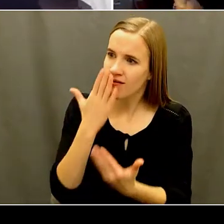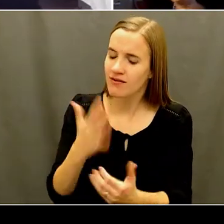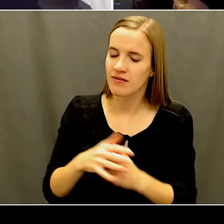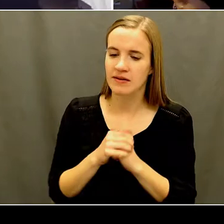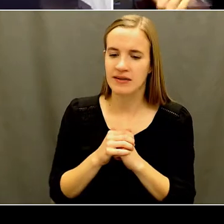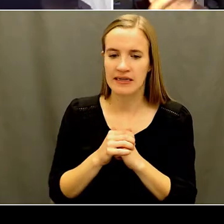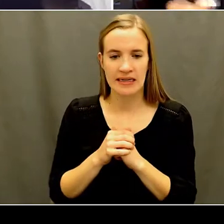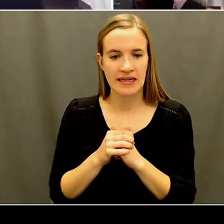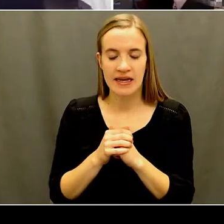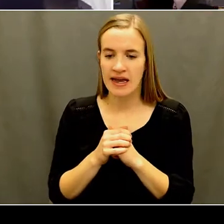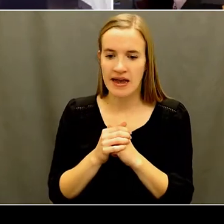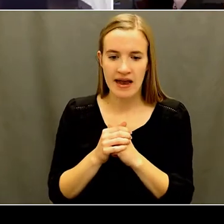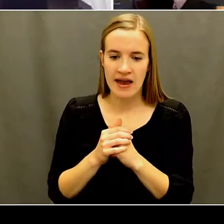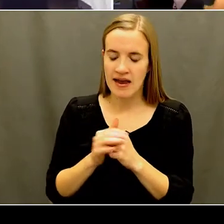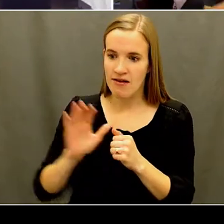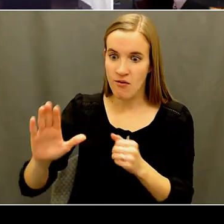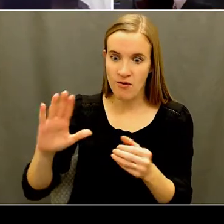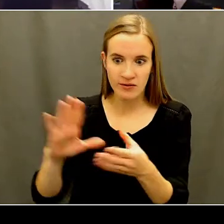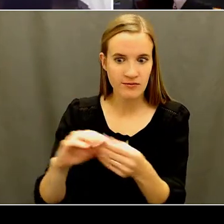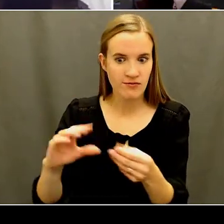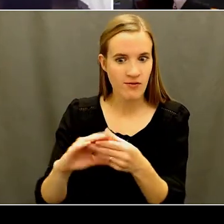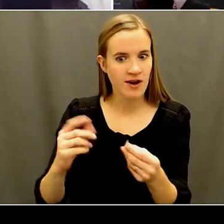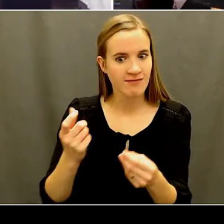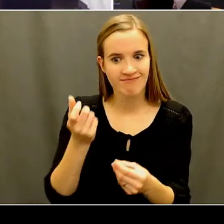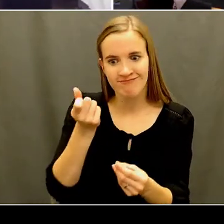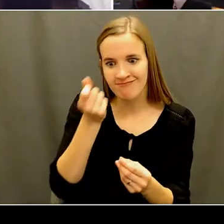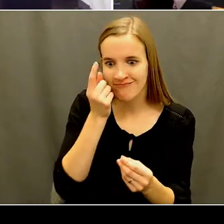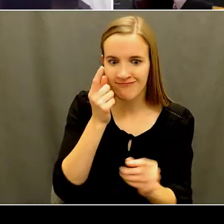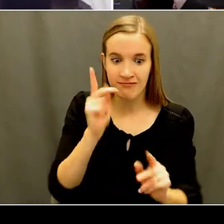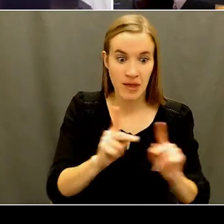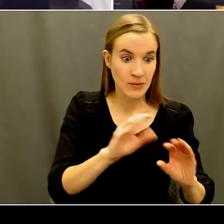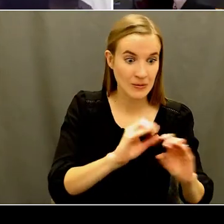with your experience and seeing how much it can motivate um and just resonate